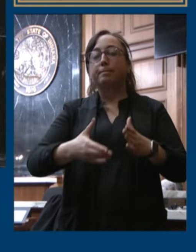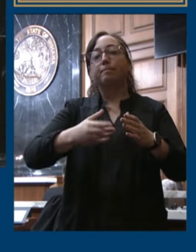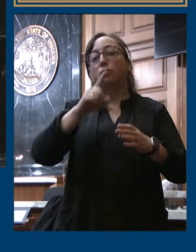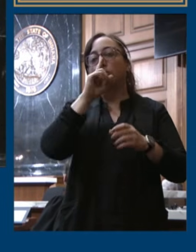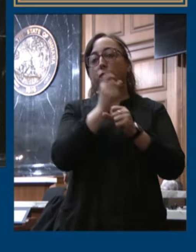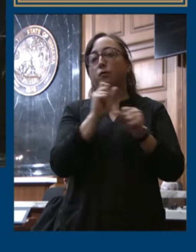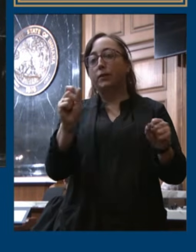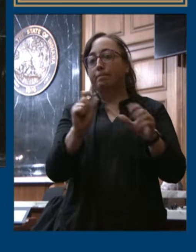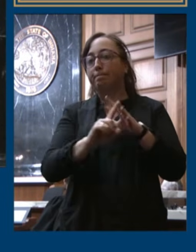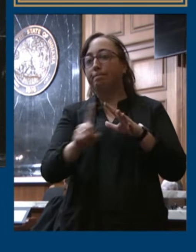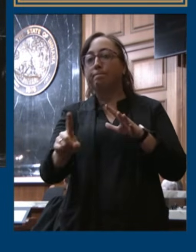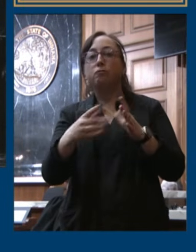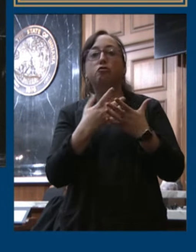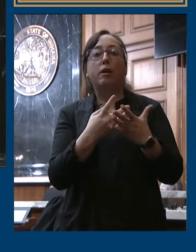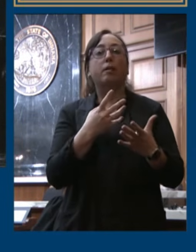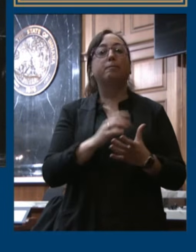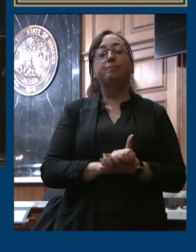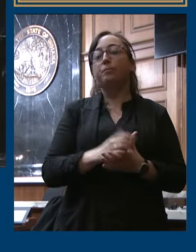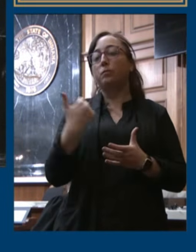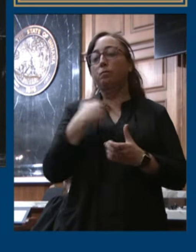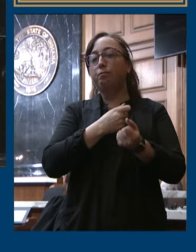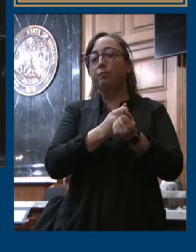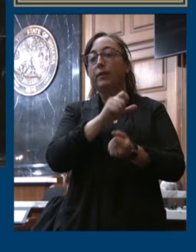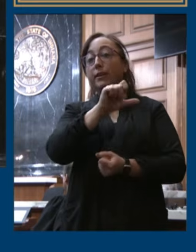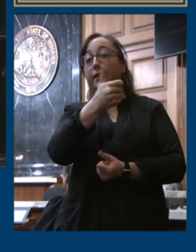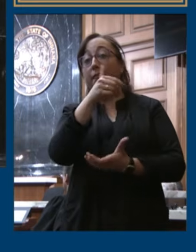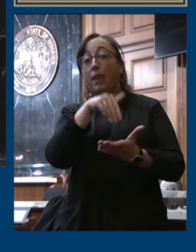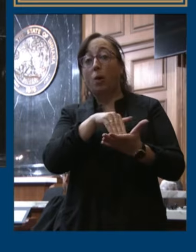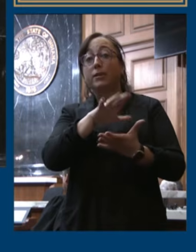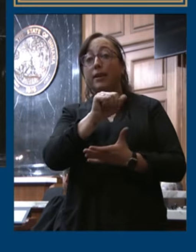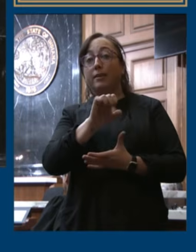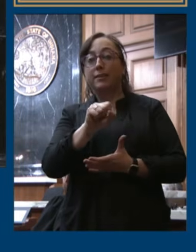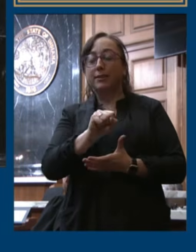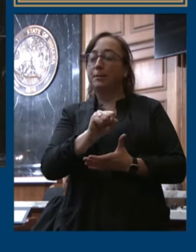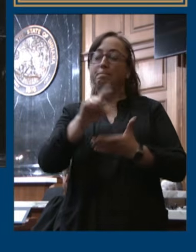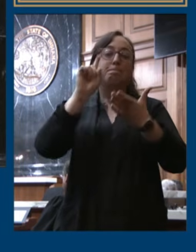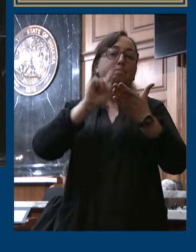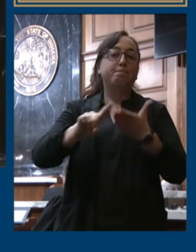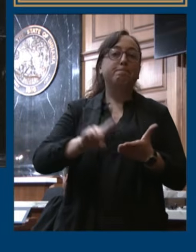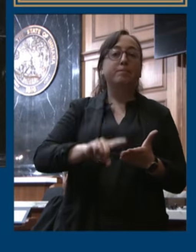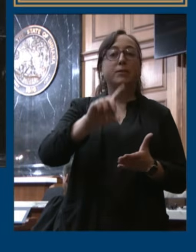10,000 CASES AND EXAMINED MORE THAN 16,000 DIGITAL DEVICES.